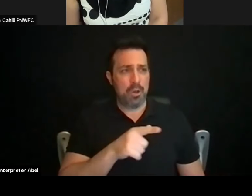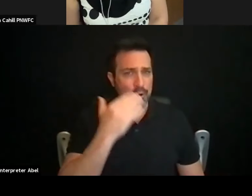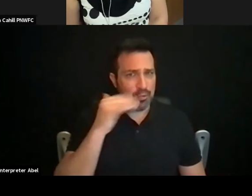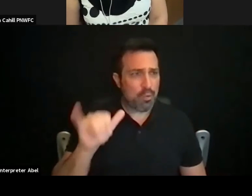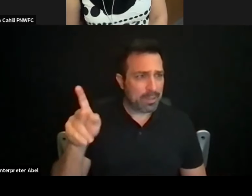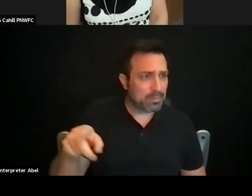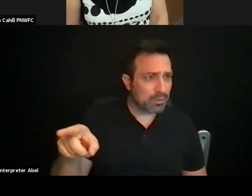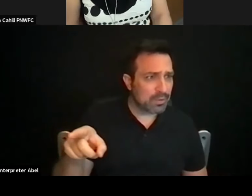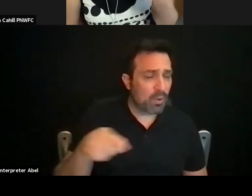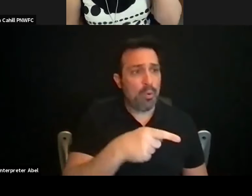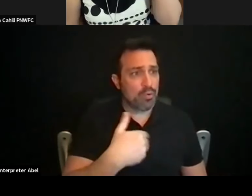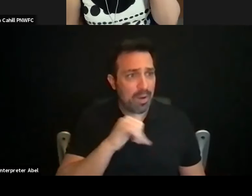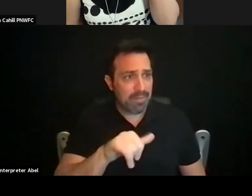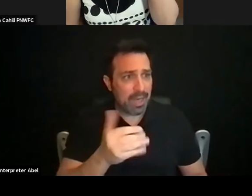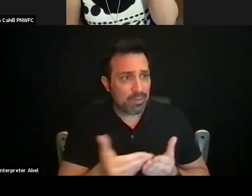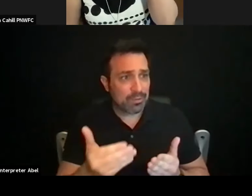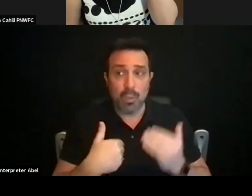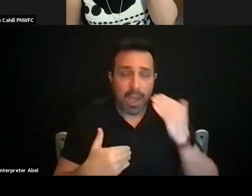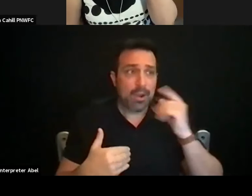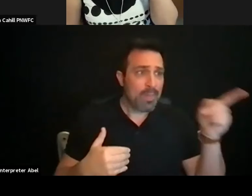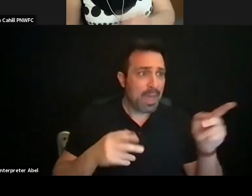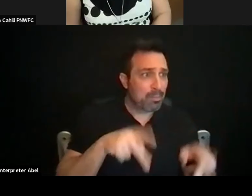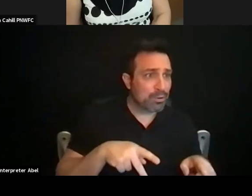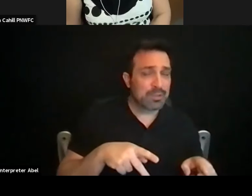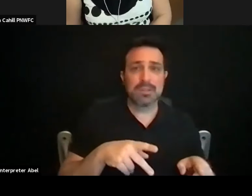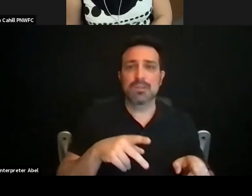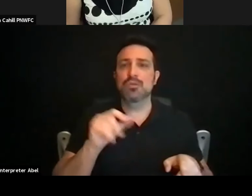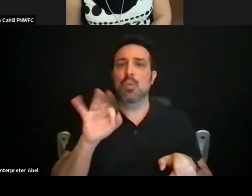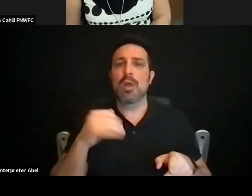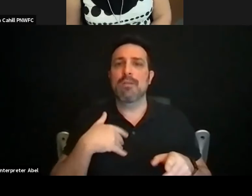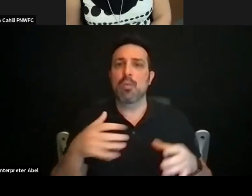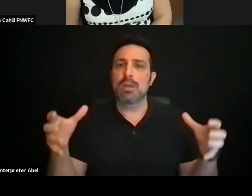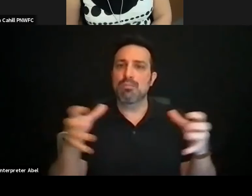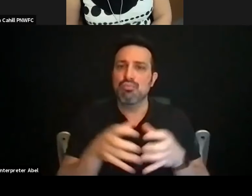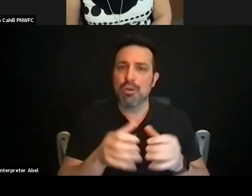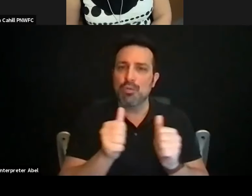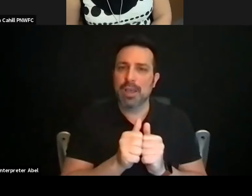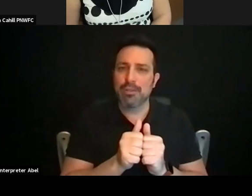ways in which you get on a phone call and you talk with someone for a little bit and you're like, oh, you know